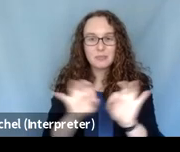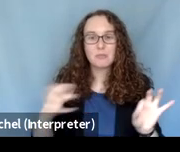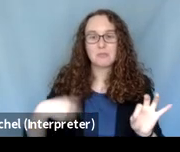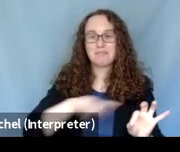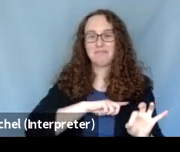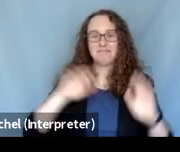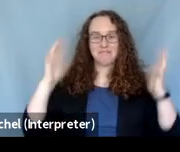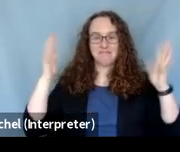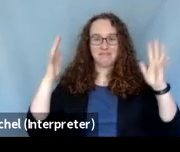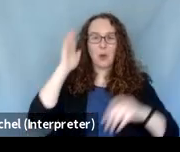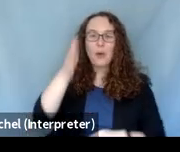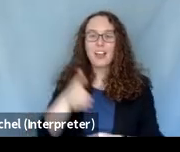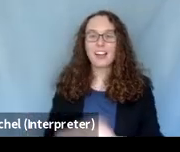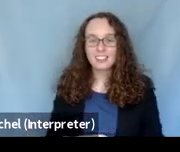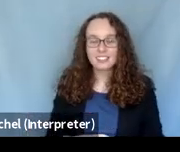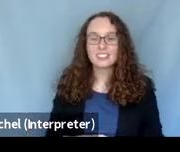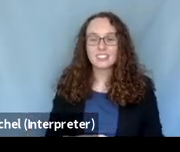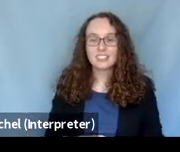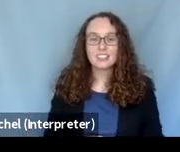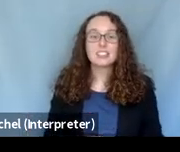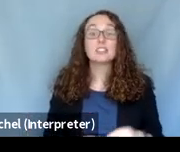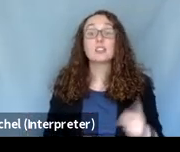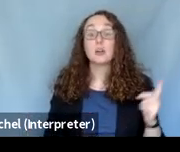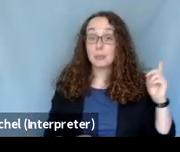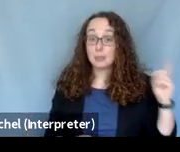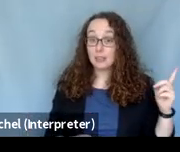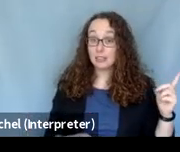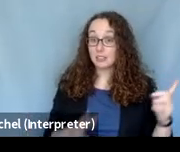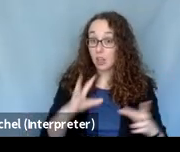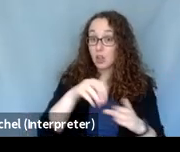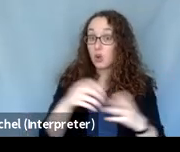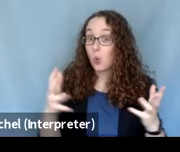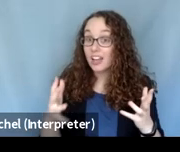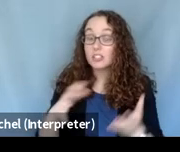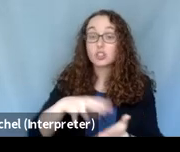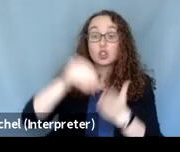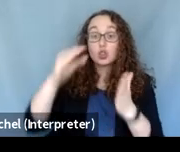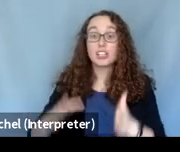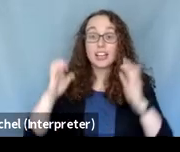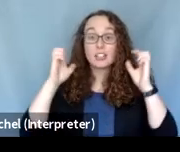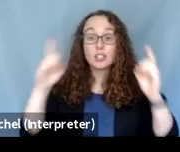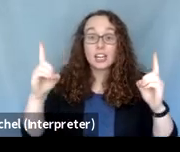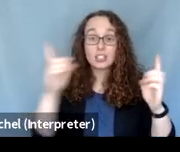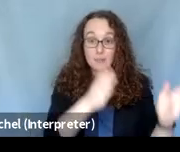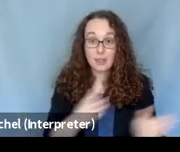You're going to be getting a Student Ed Plan, even if it changes, you're going to be getting a Student Ed Plan